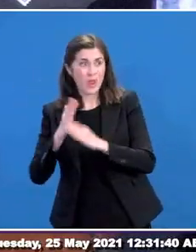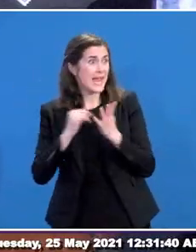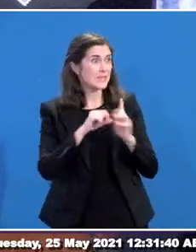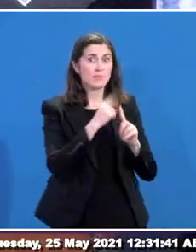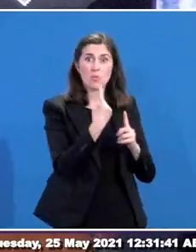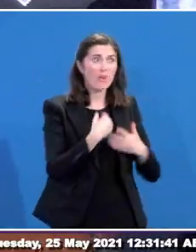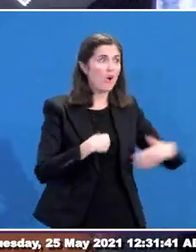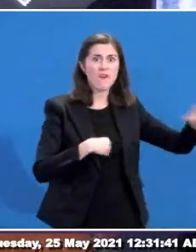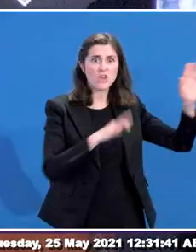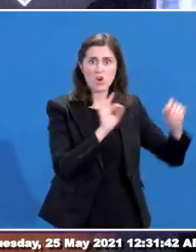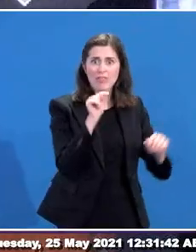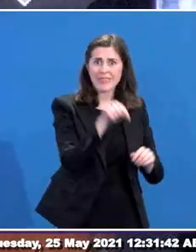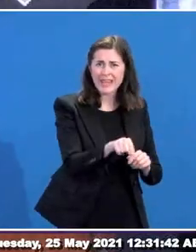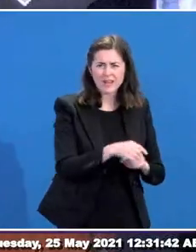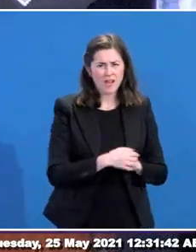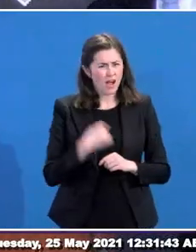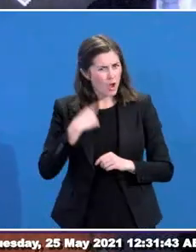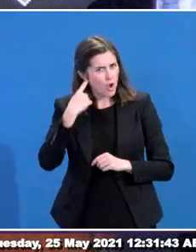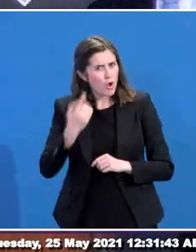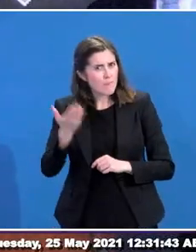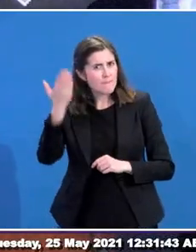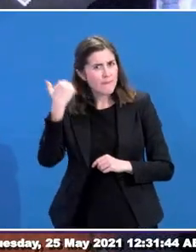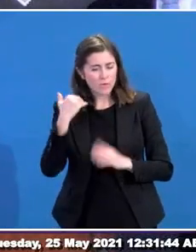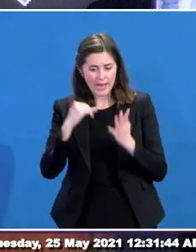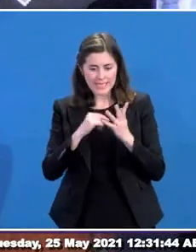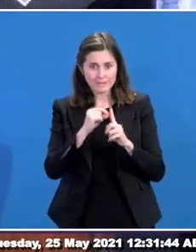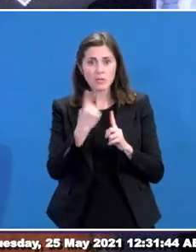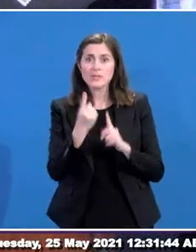And I think you were told SP1 would come to work some days